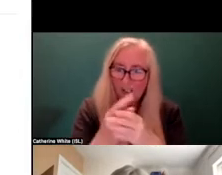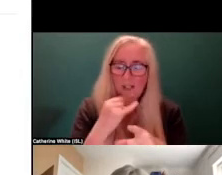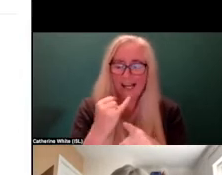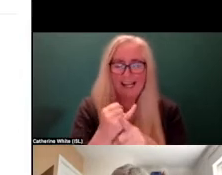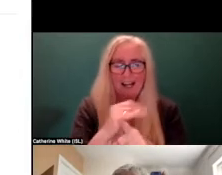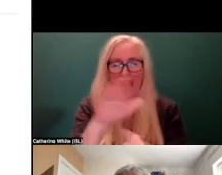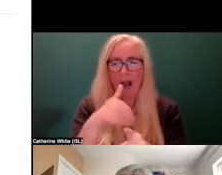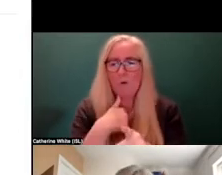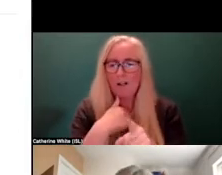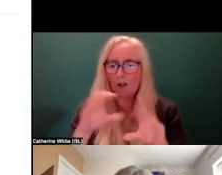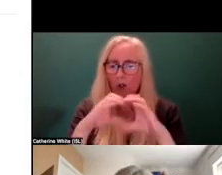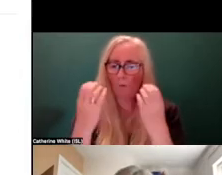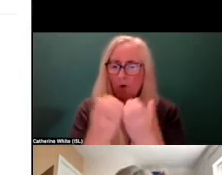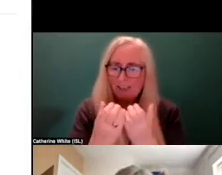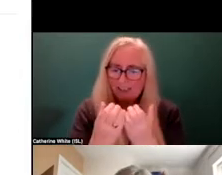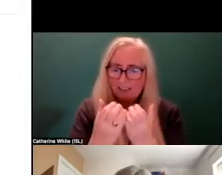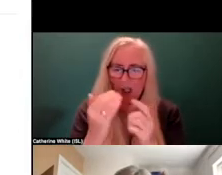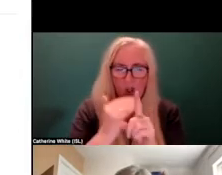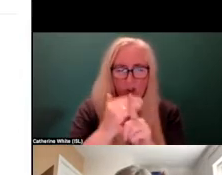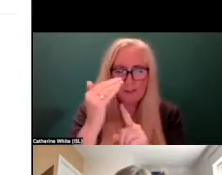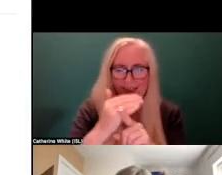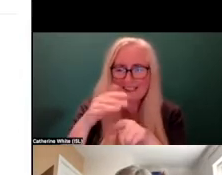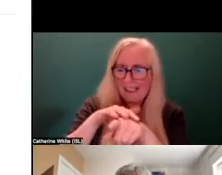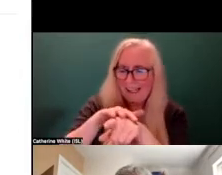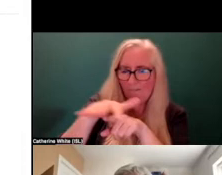I think within our communities, it's around maybe increasing our